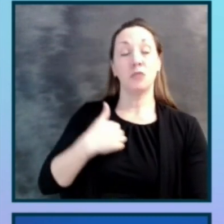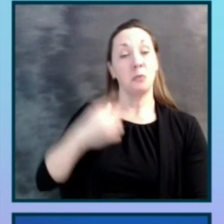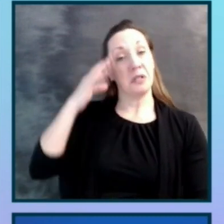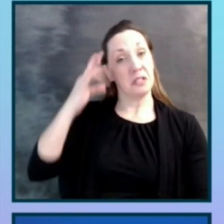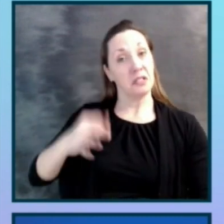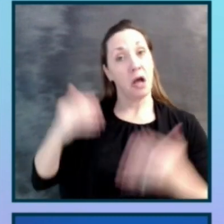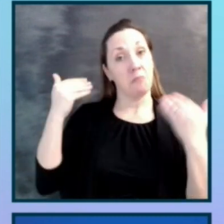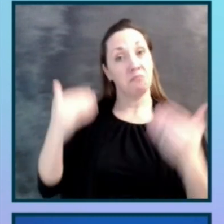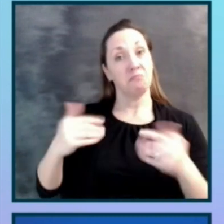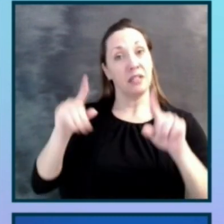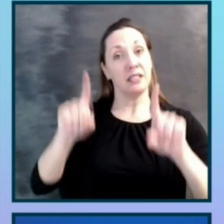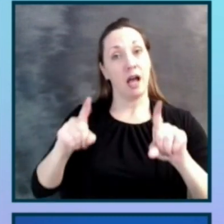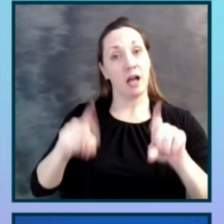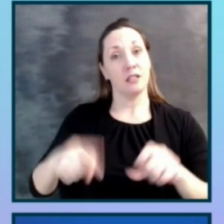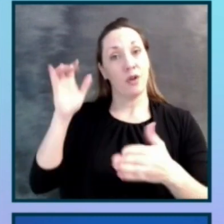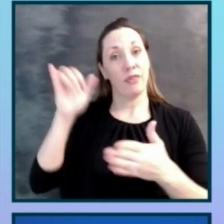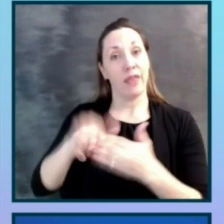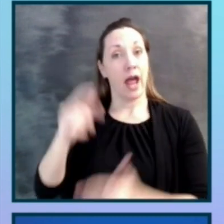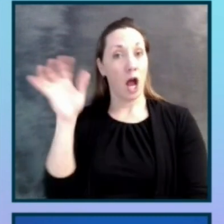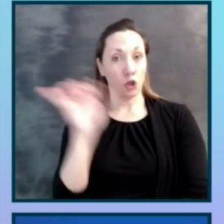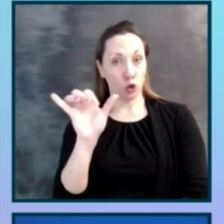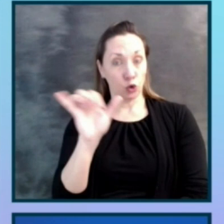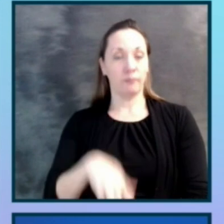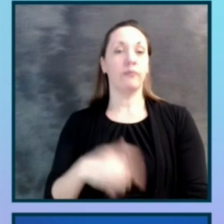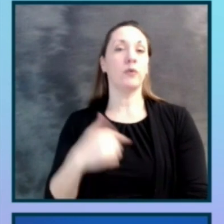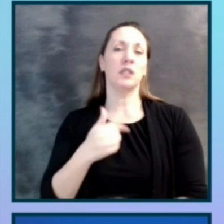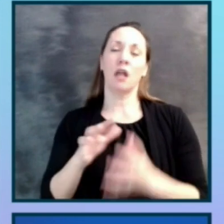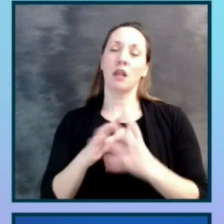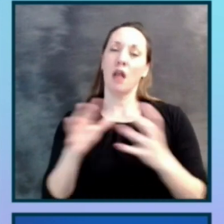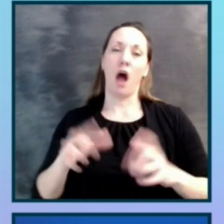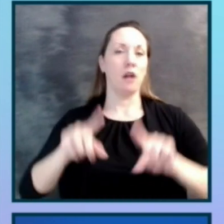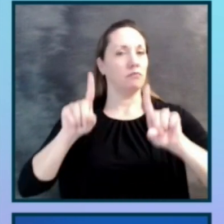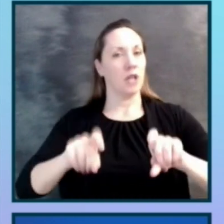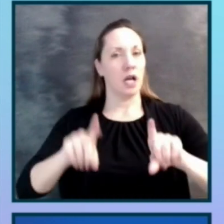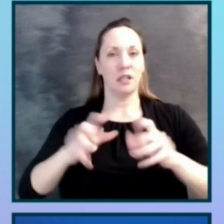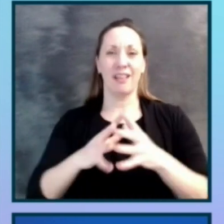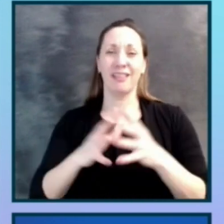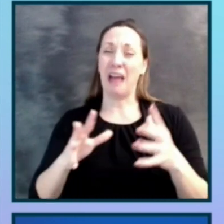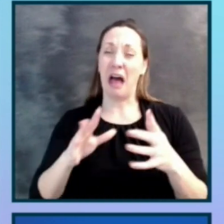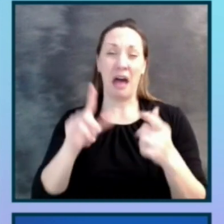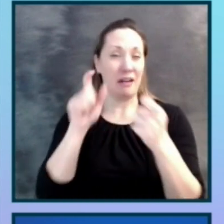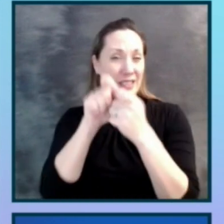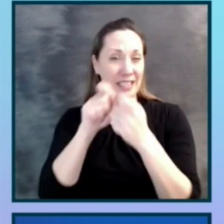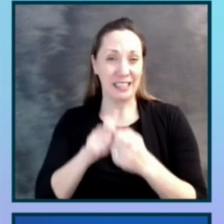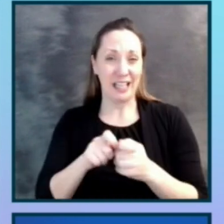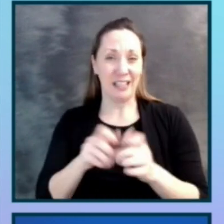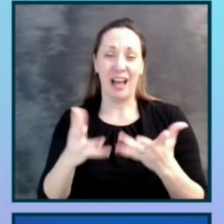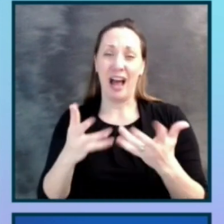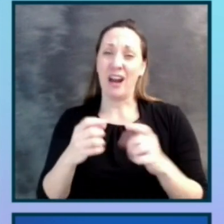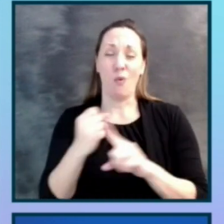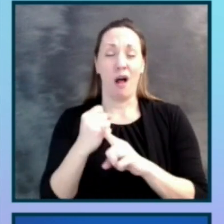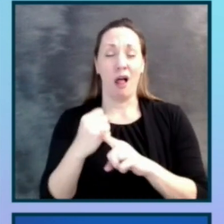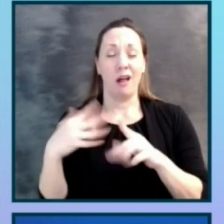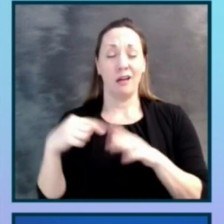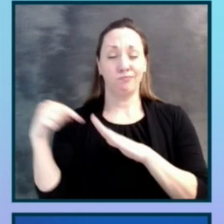And that's, we did a lot of testing, there's a lot of detail here, and I kinda wanna, don't wanna dive into too many details because you can